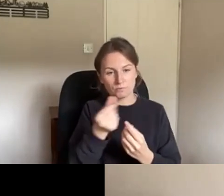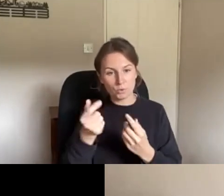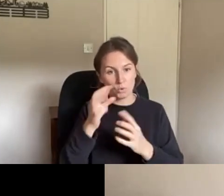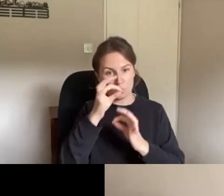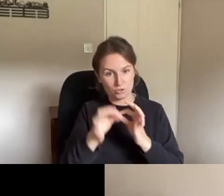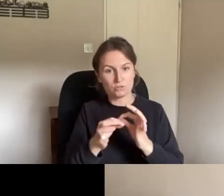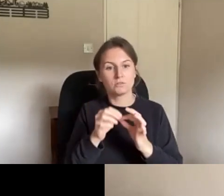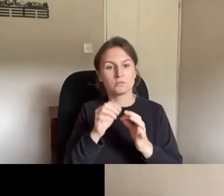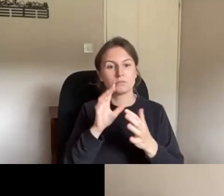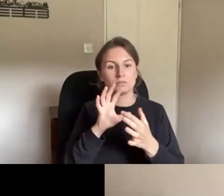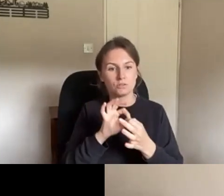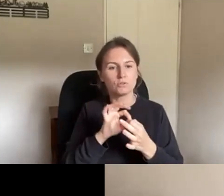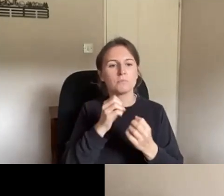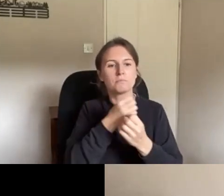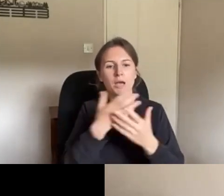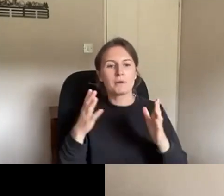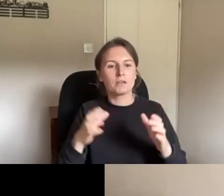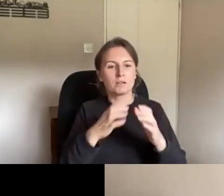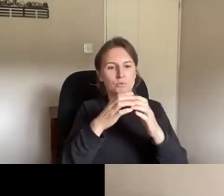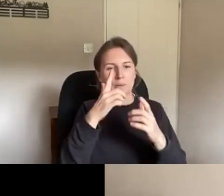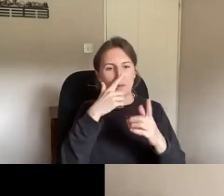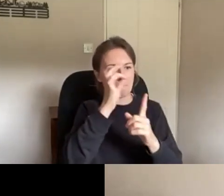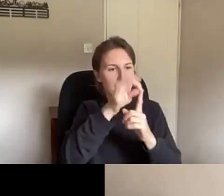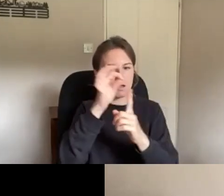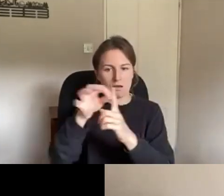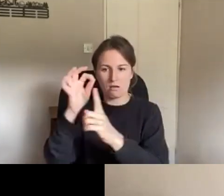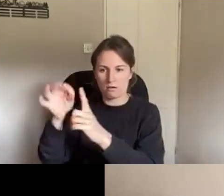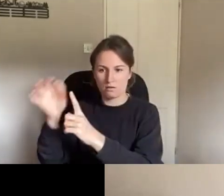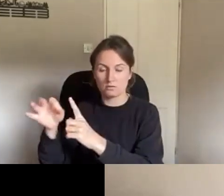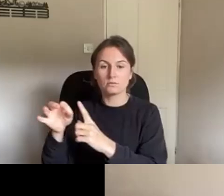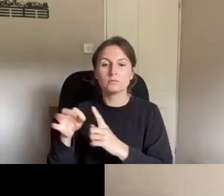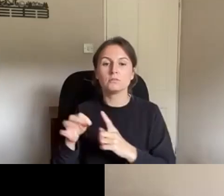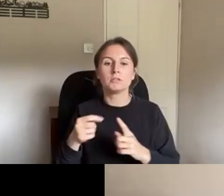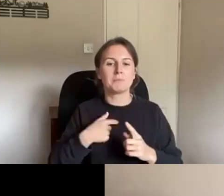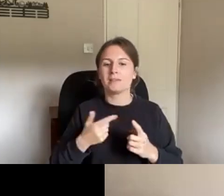How many categories can we apply for and if you're not from a priority place, will you be judged differently?